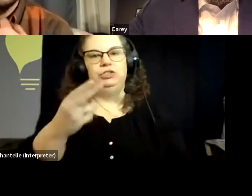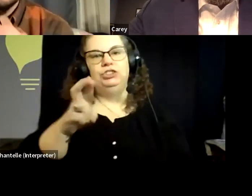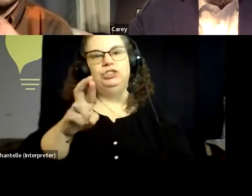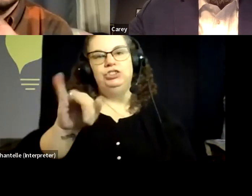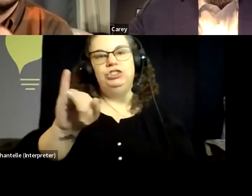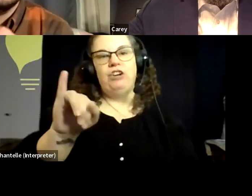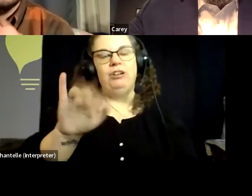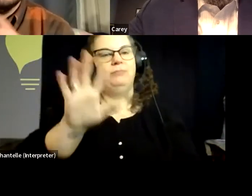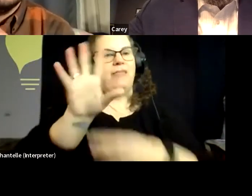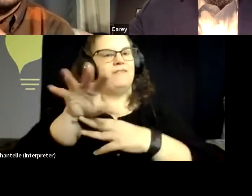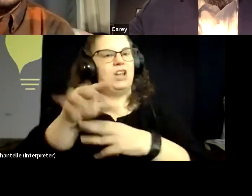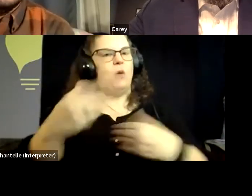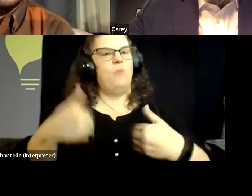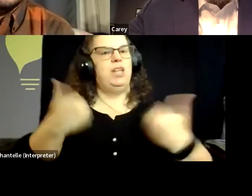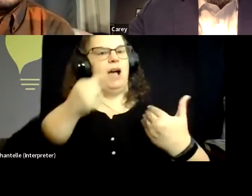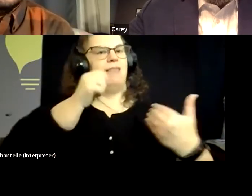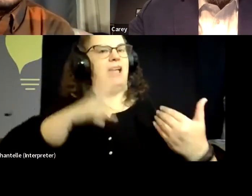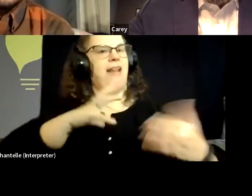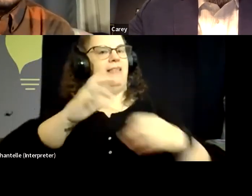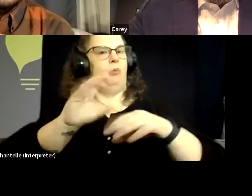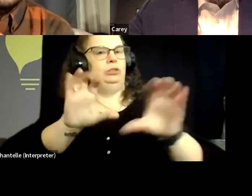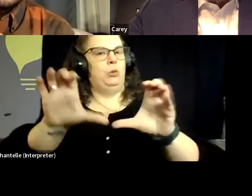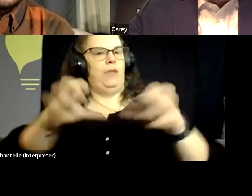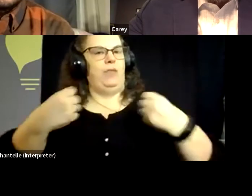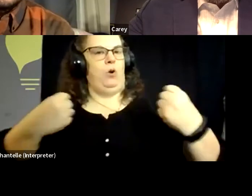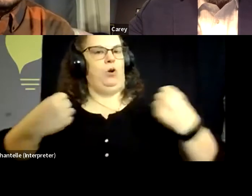lady doing the workouts, one thing she mentioned